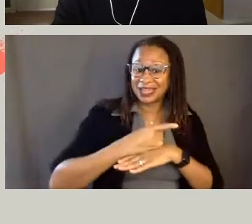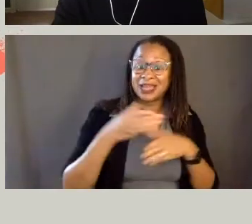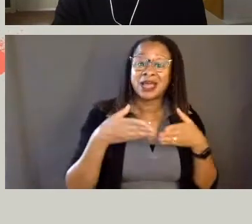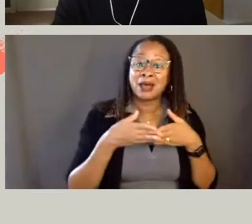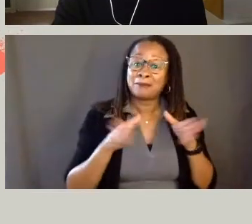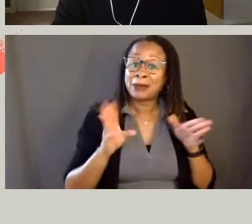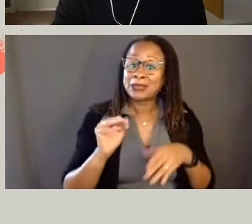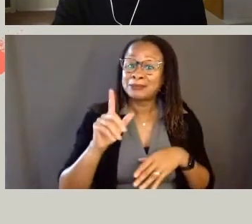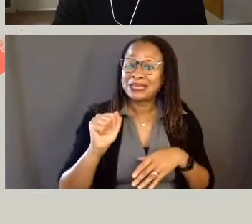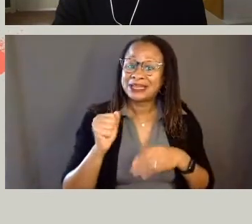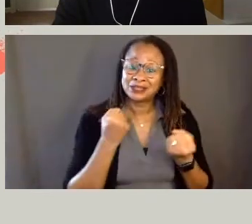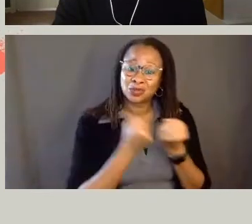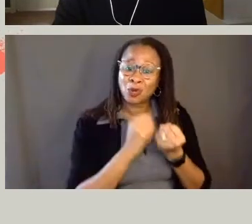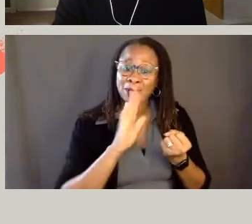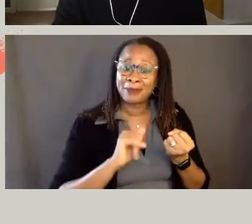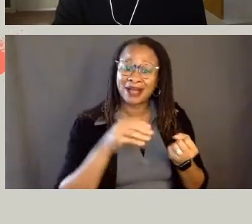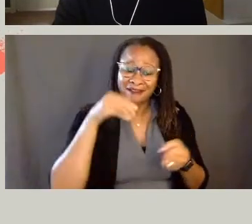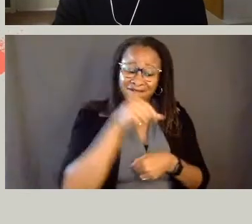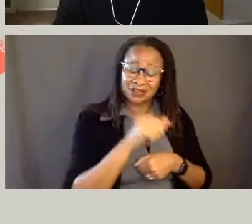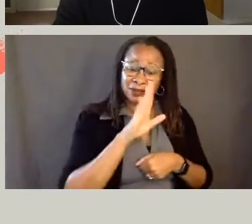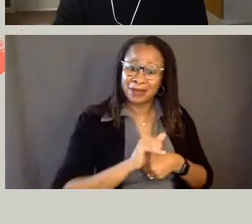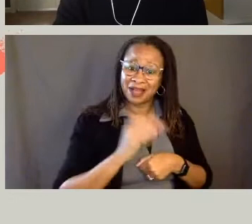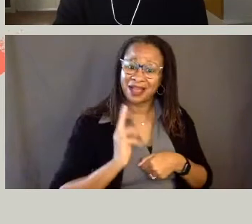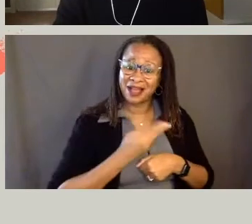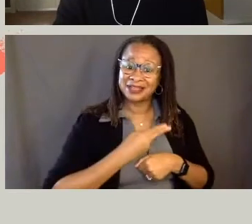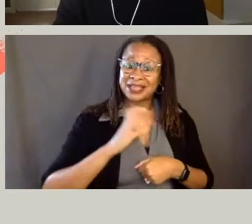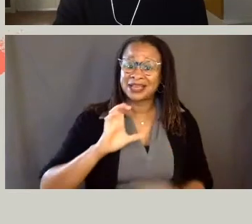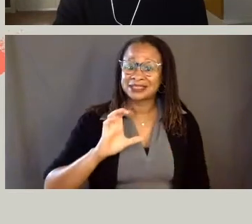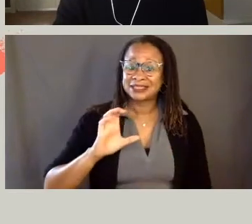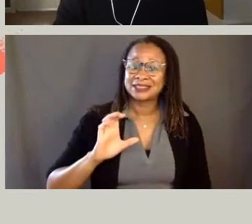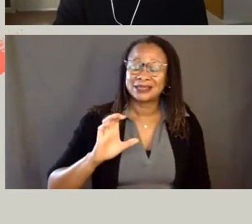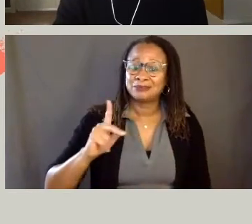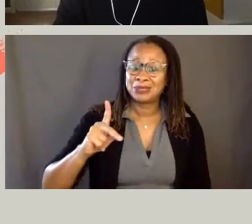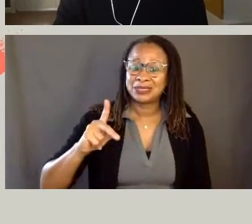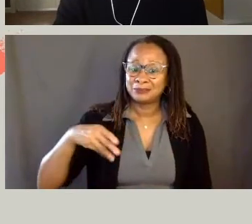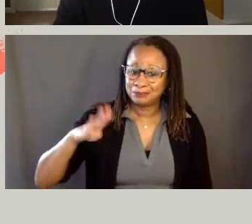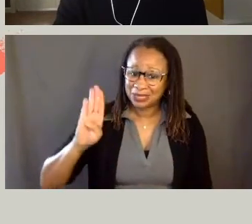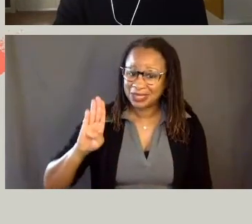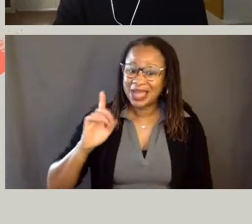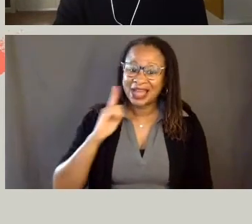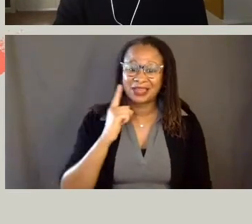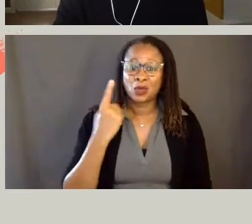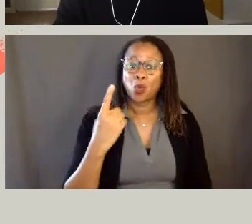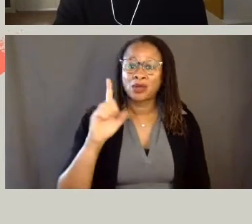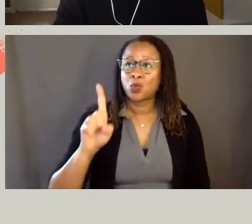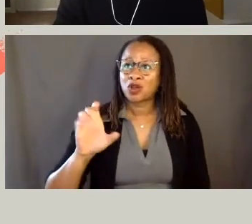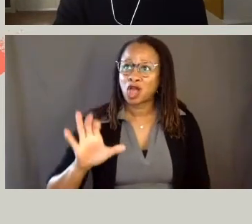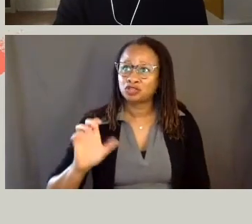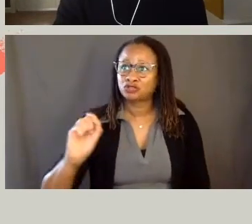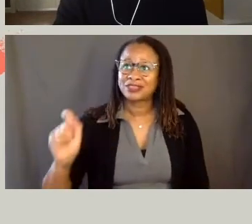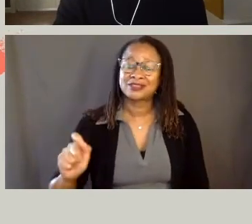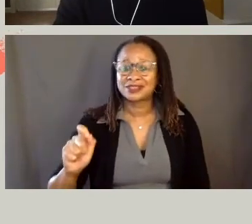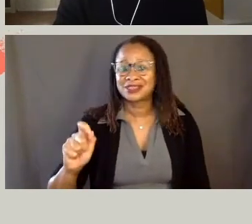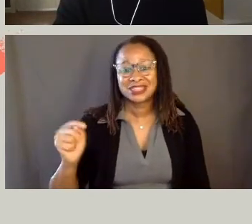And, you know, CPB at least the last time I checked it's like 1/100% of the federal budget yet,